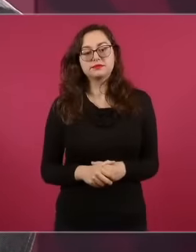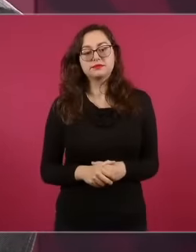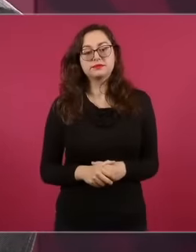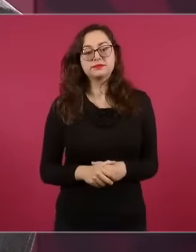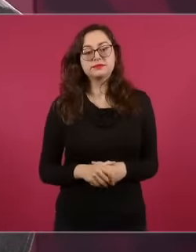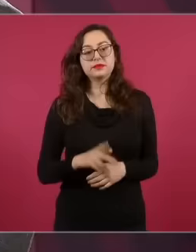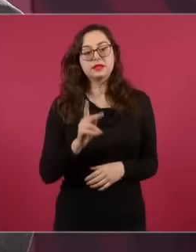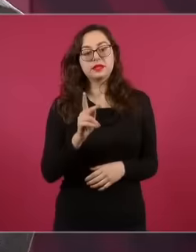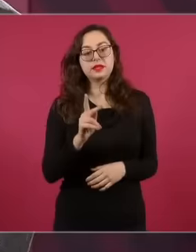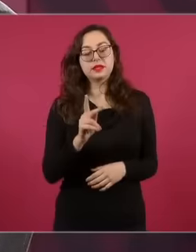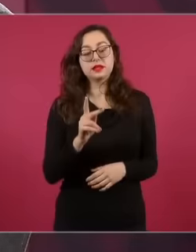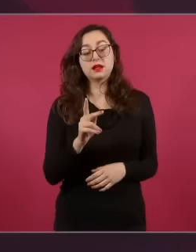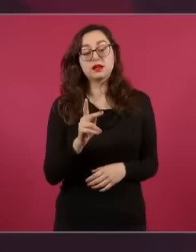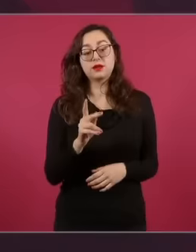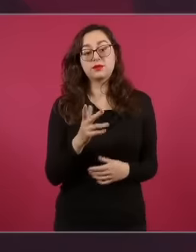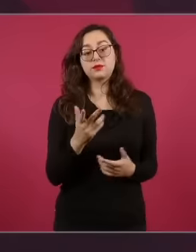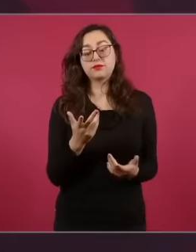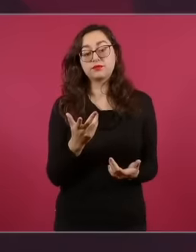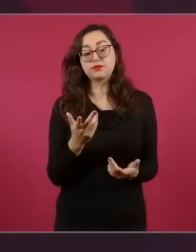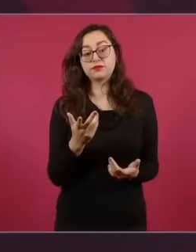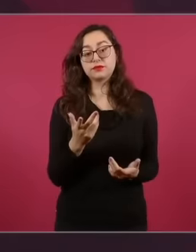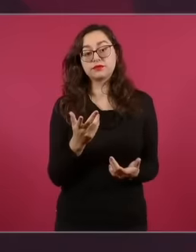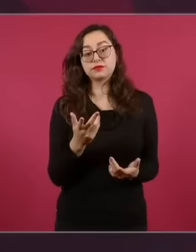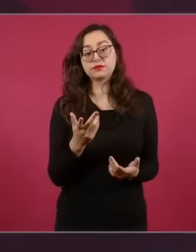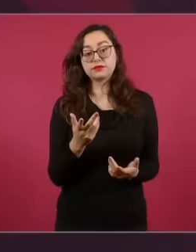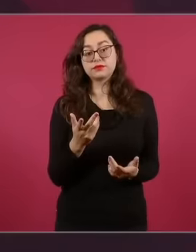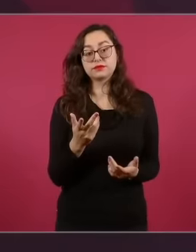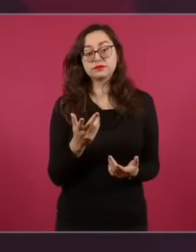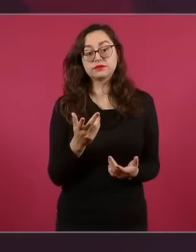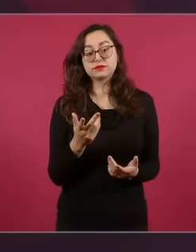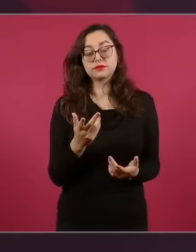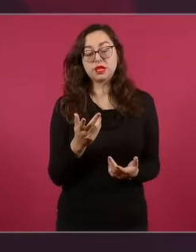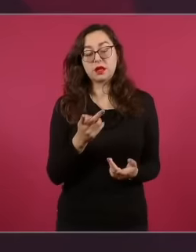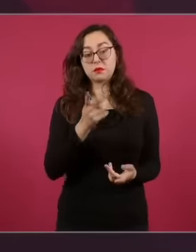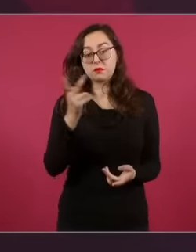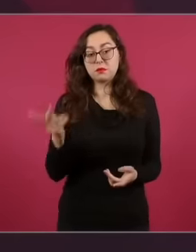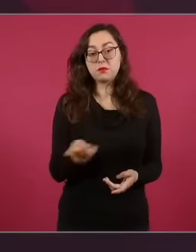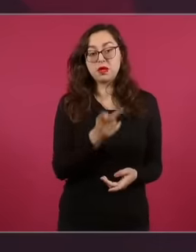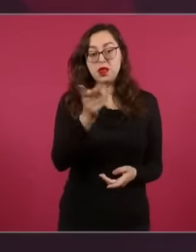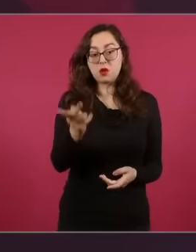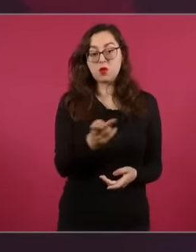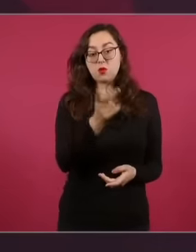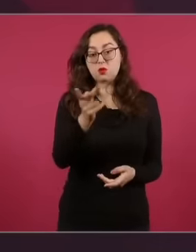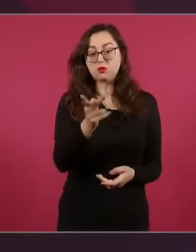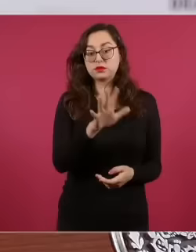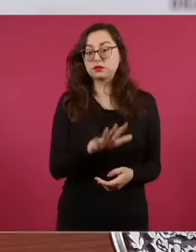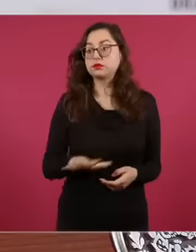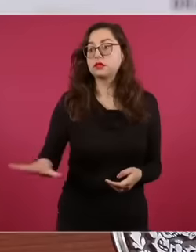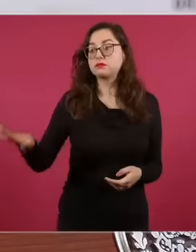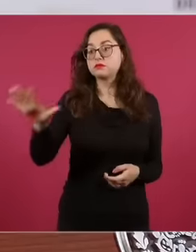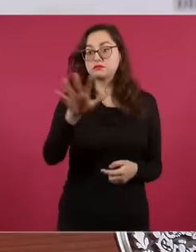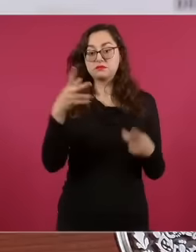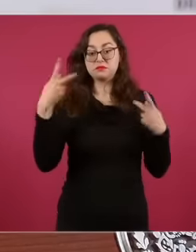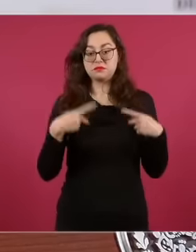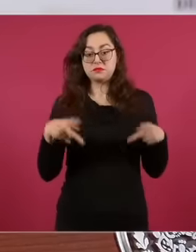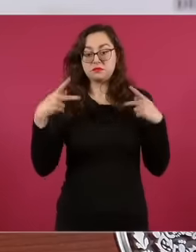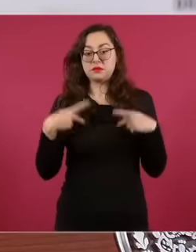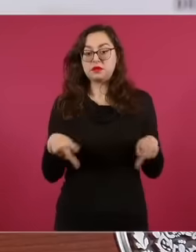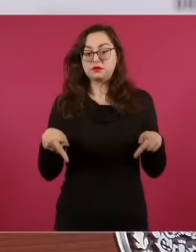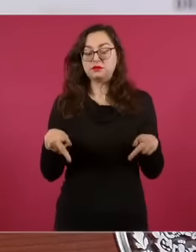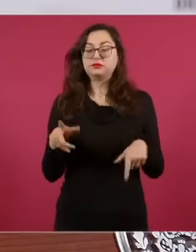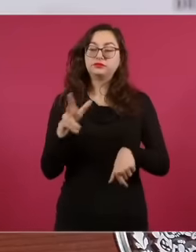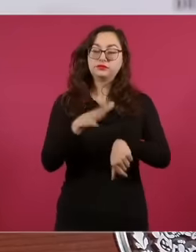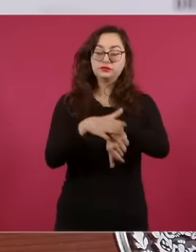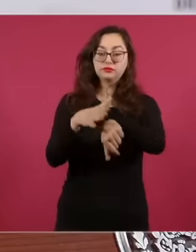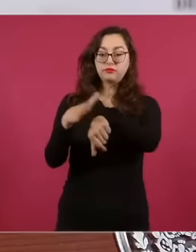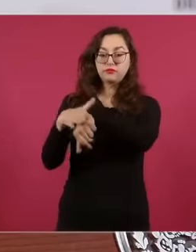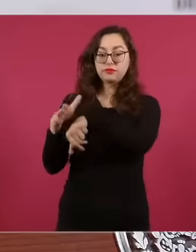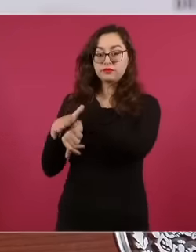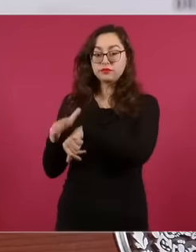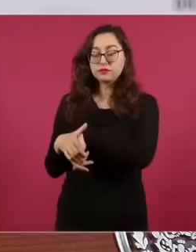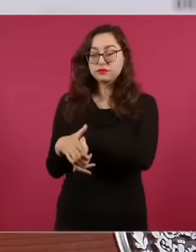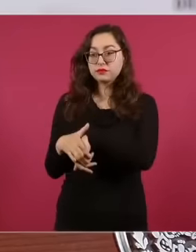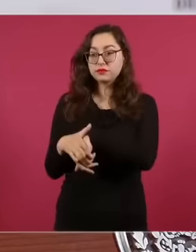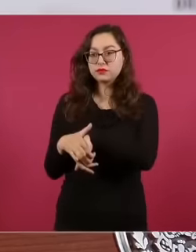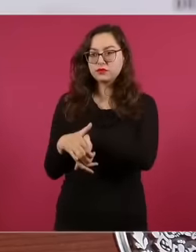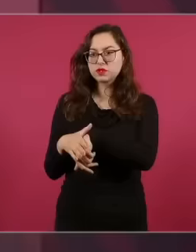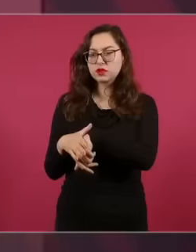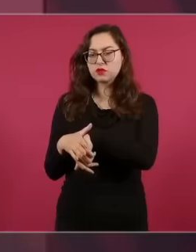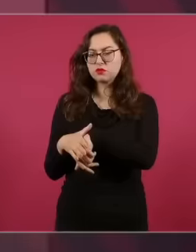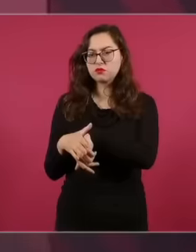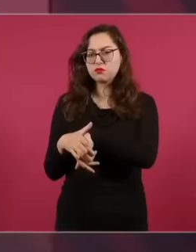to those who are listening to us, those who are watching us or those who are They are going to find out, they want